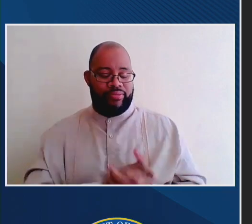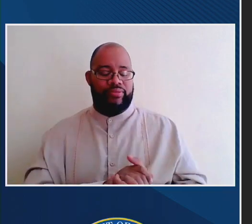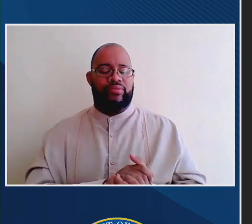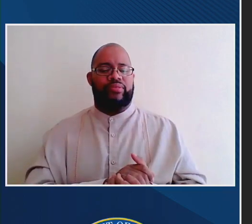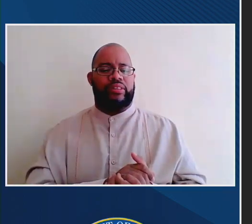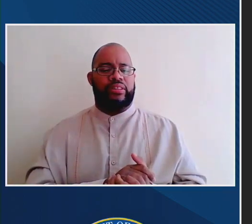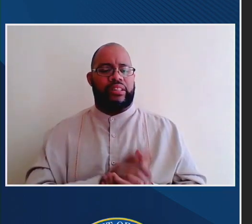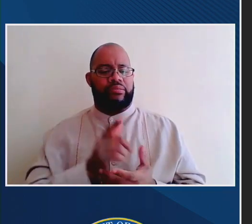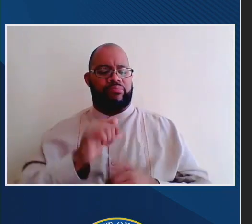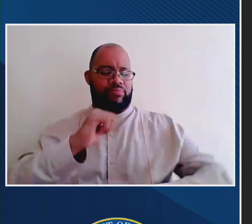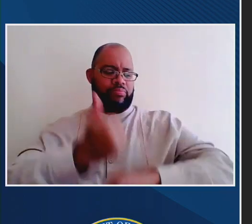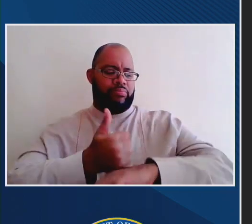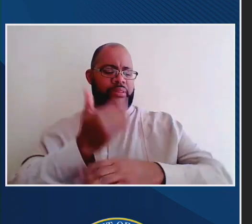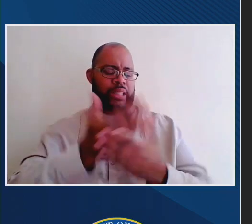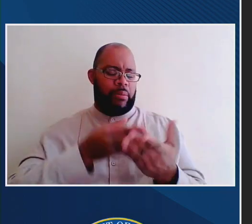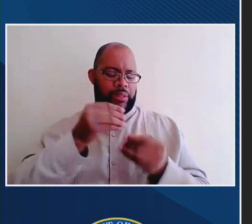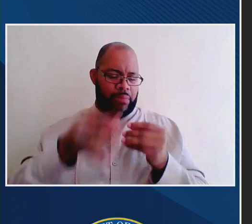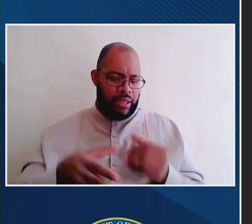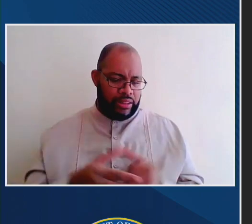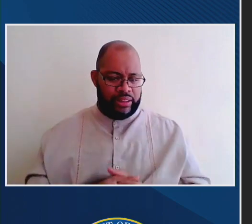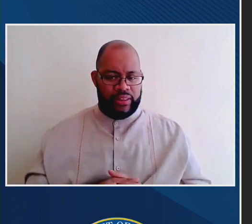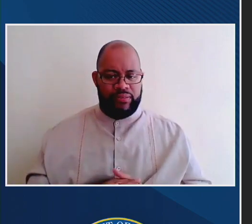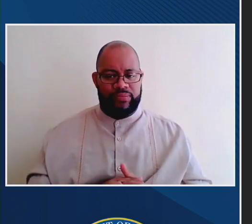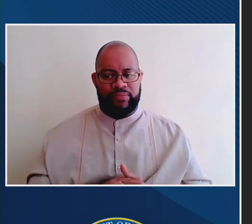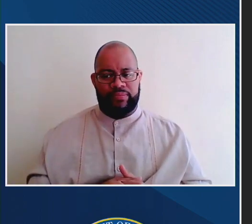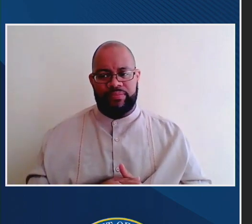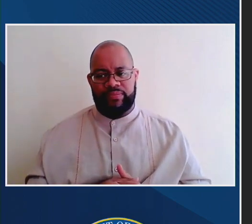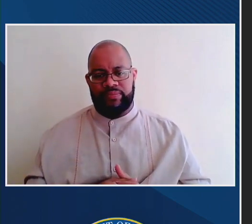expenses. They've- costs have been incurred even though the school is